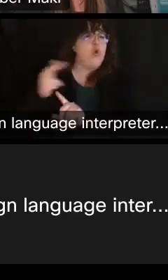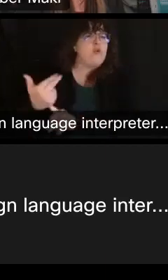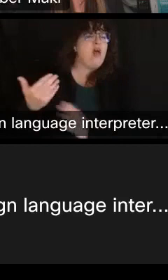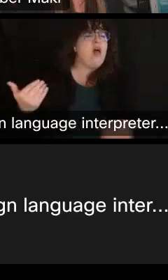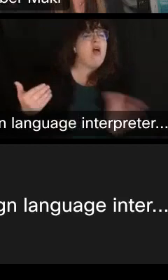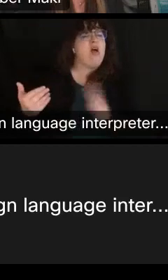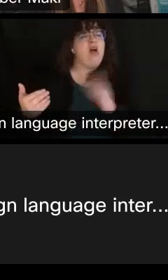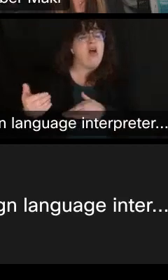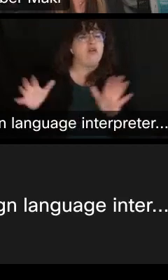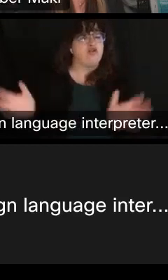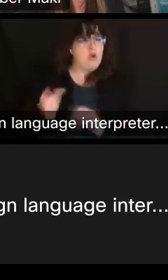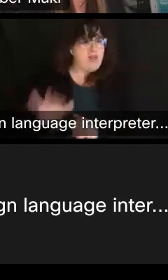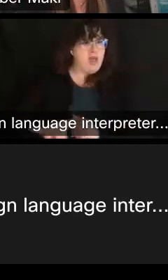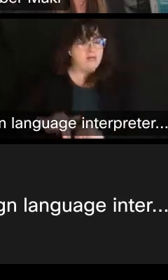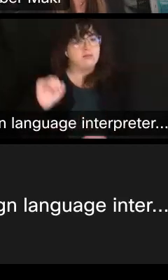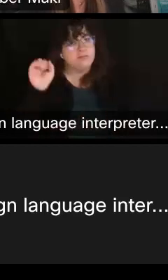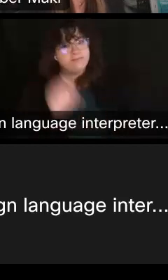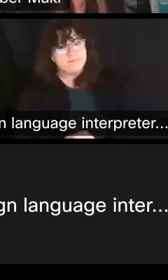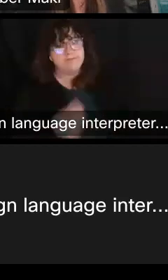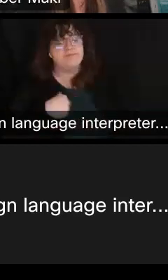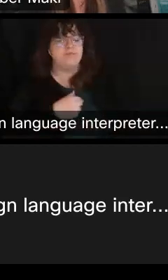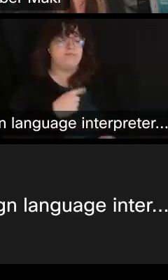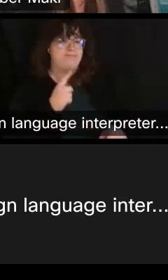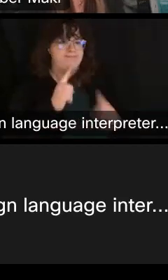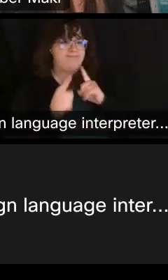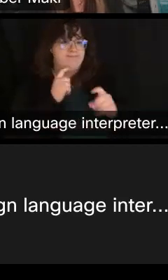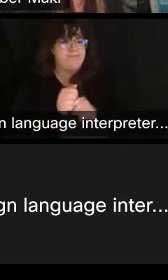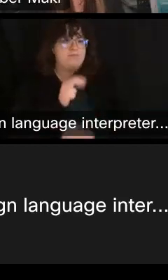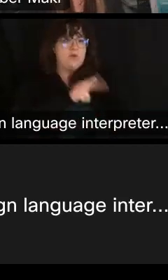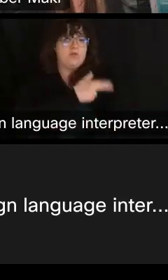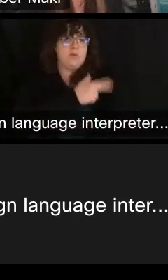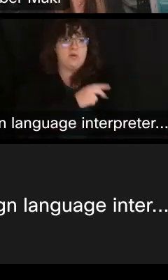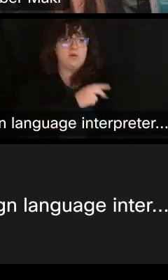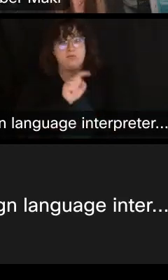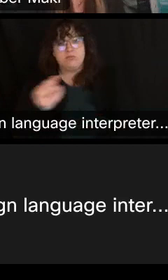[Amber] Yes, we are having conversations with the hospitals and we having conversations with